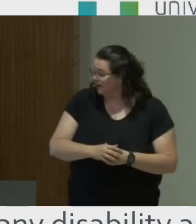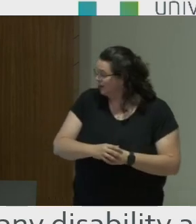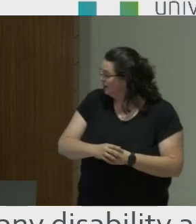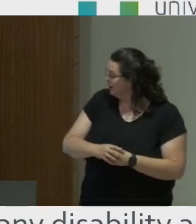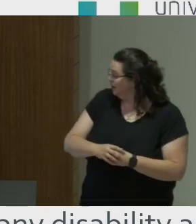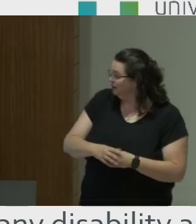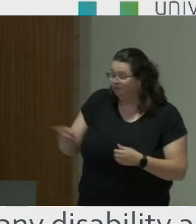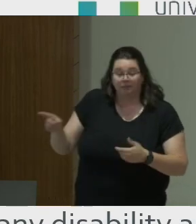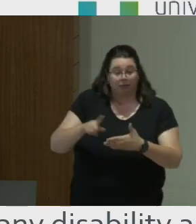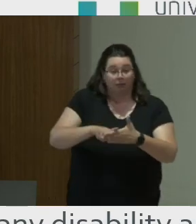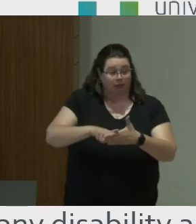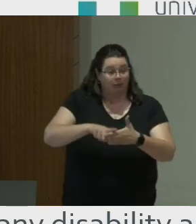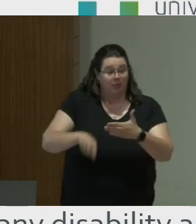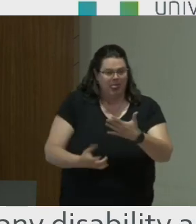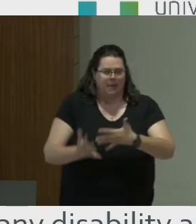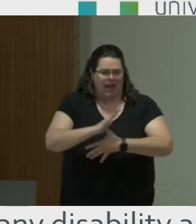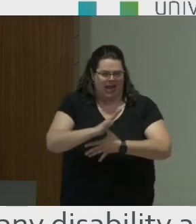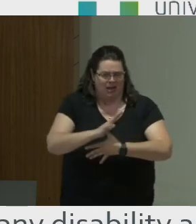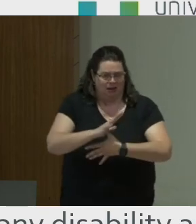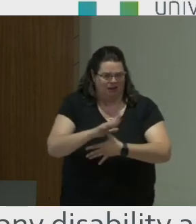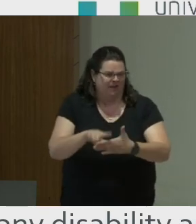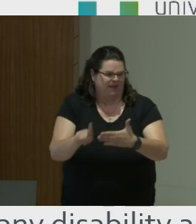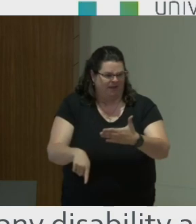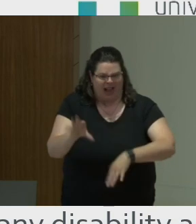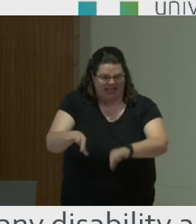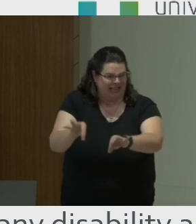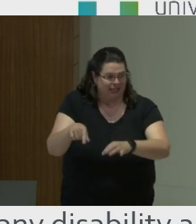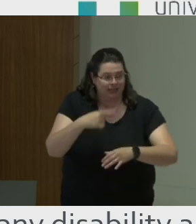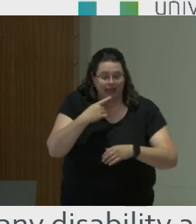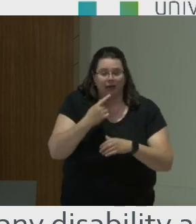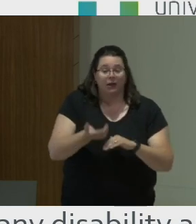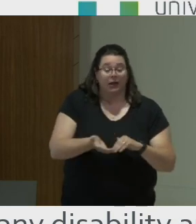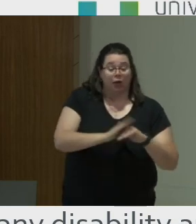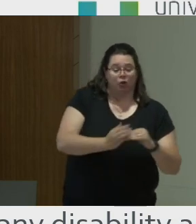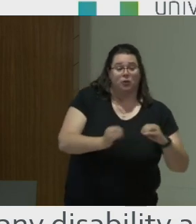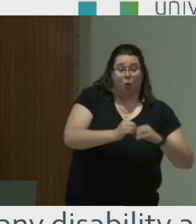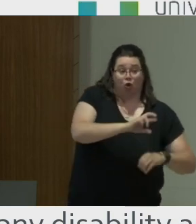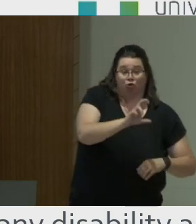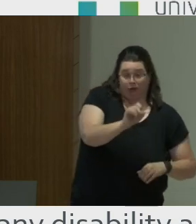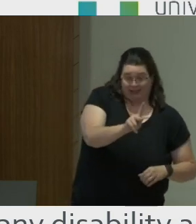were that there is that increased risk and children with behavioral problems